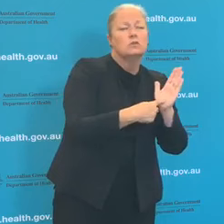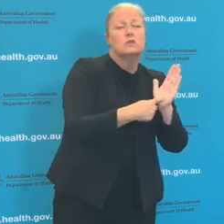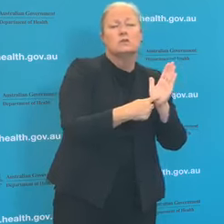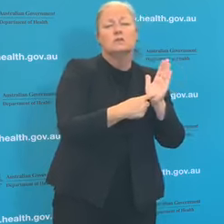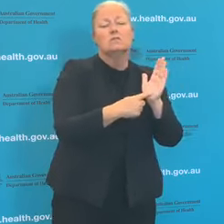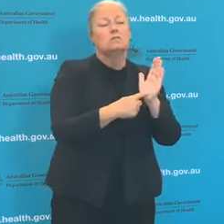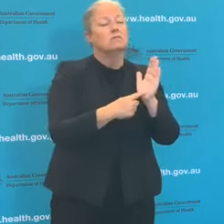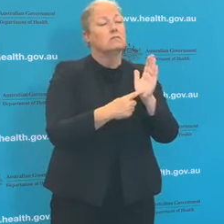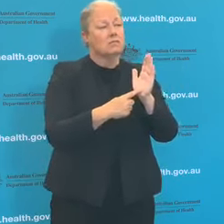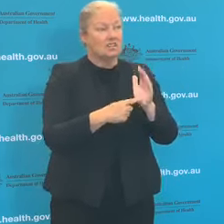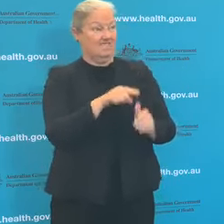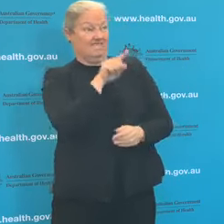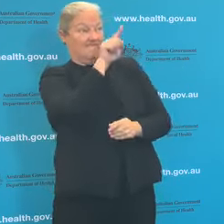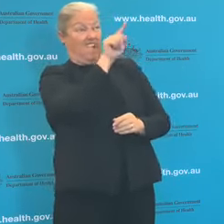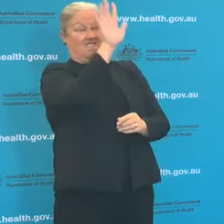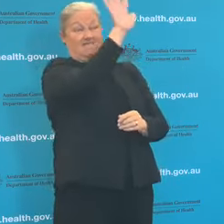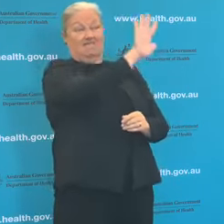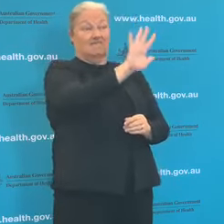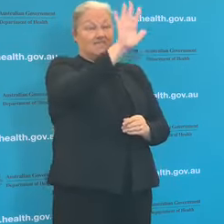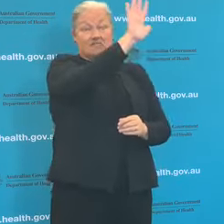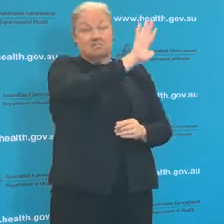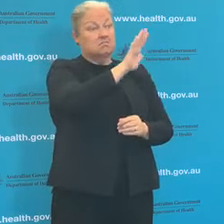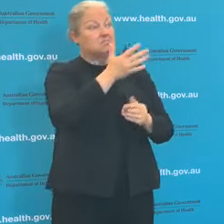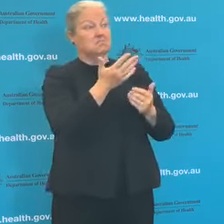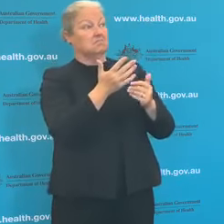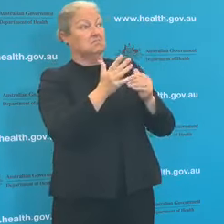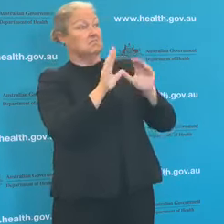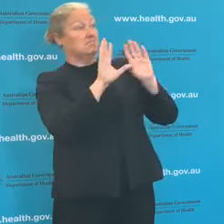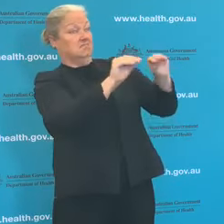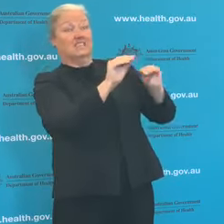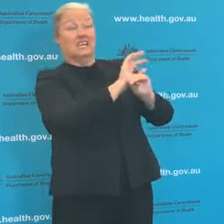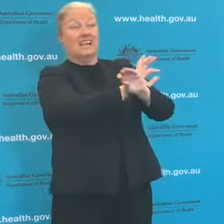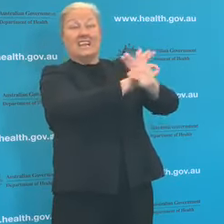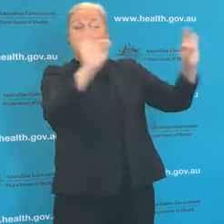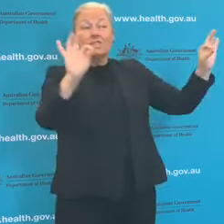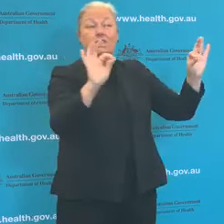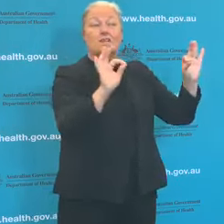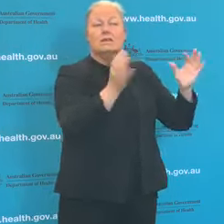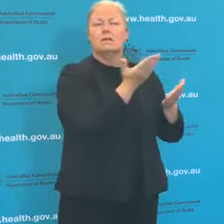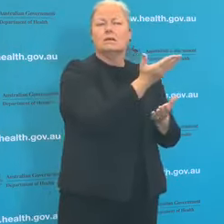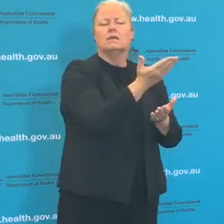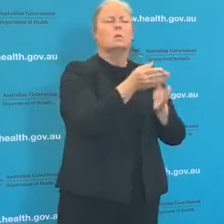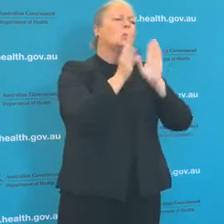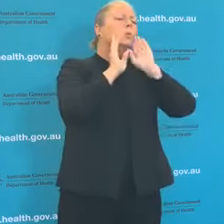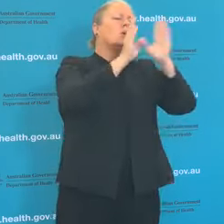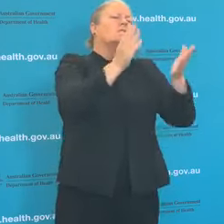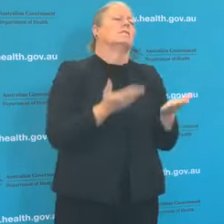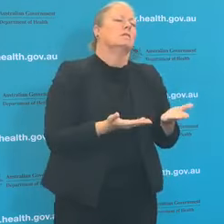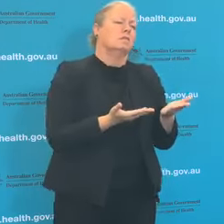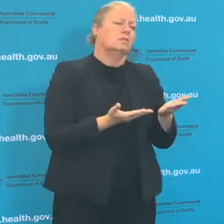eliminated transmission, that is a fantastic outcome. But you can't take the